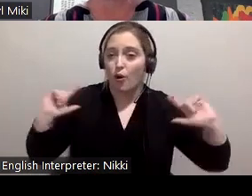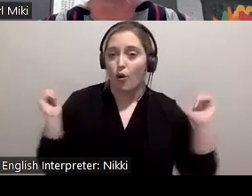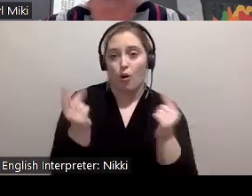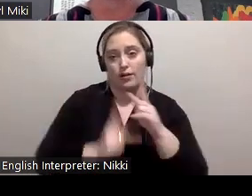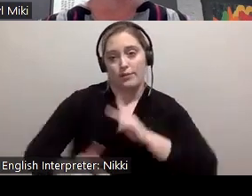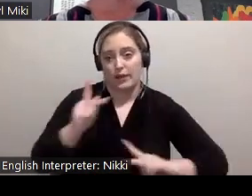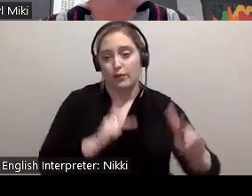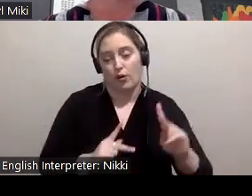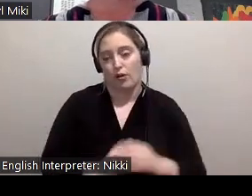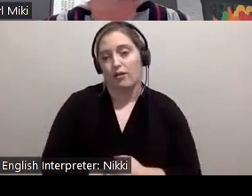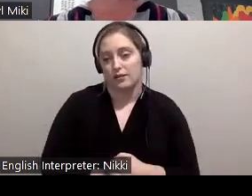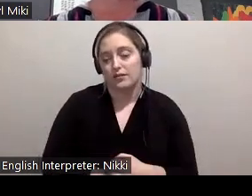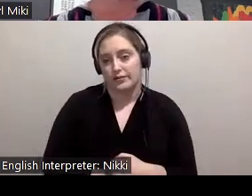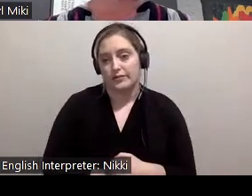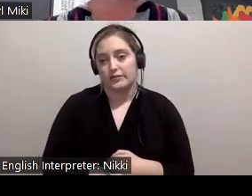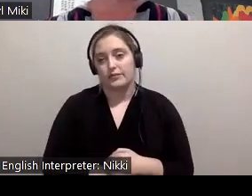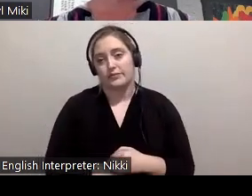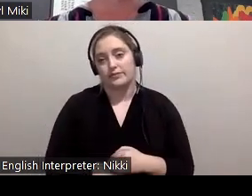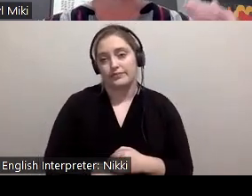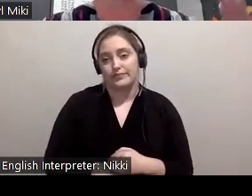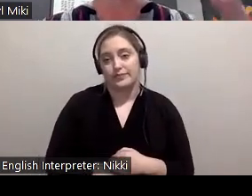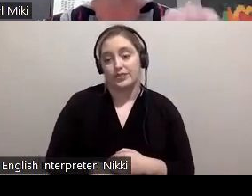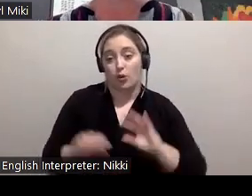organizations that receive funding through our support